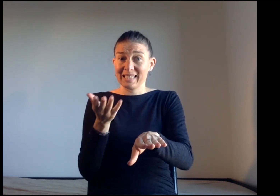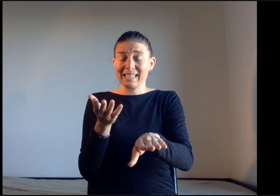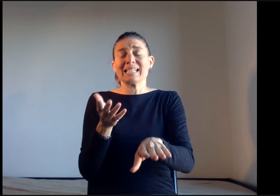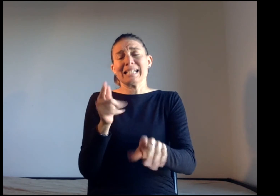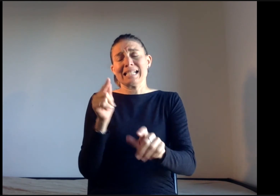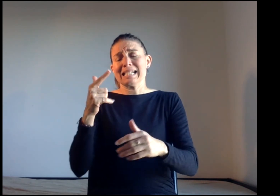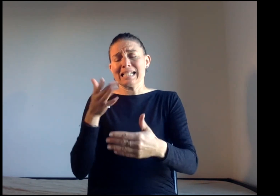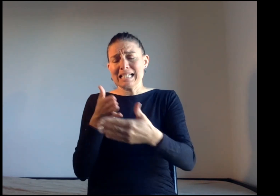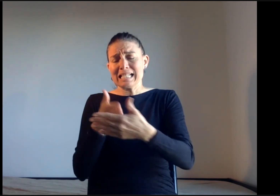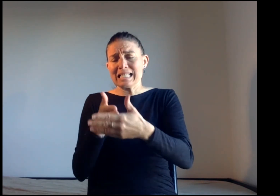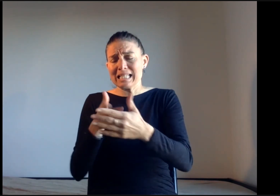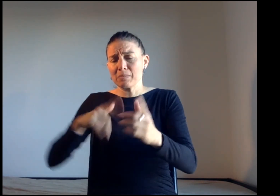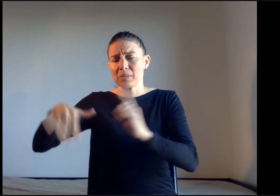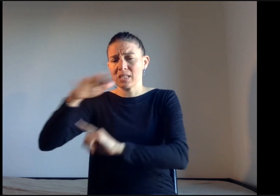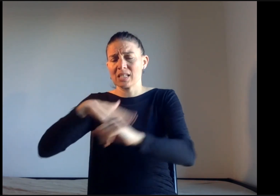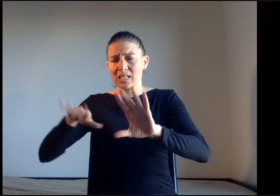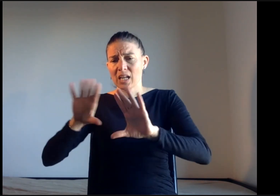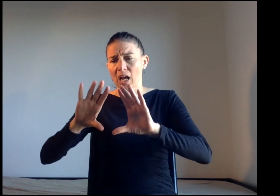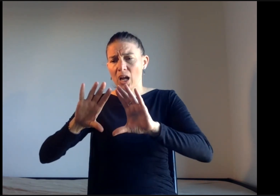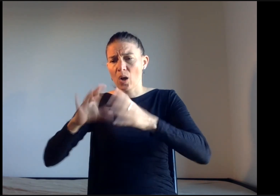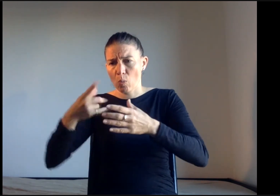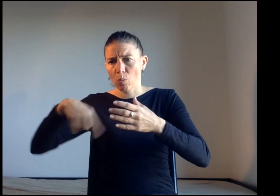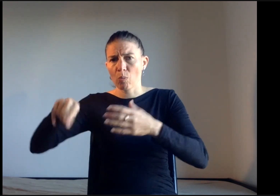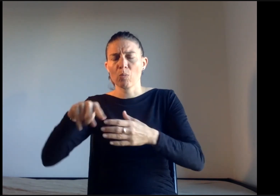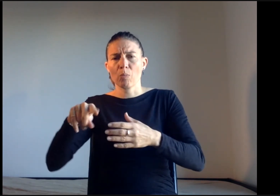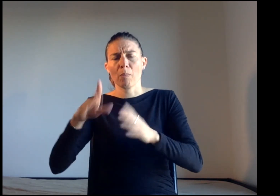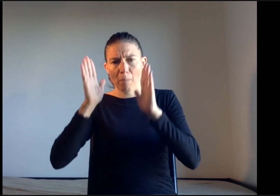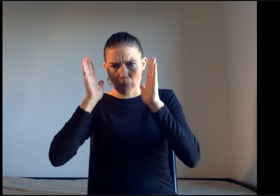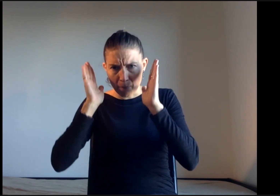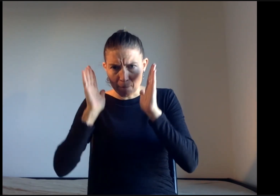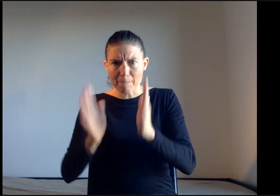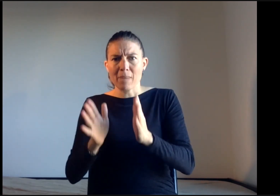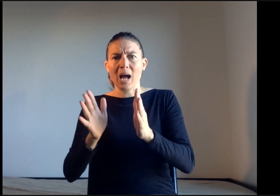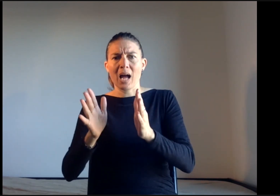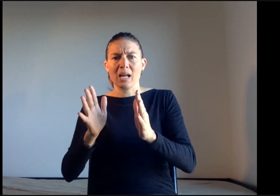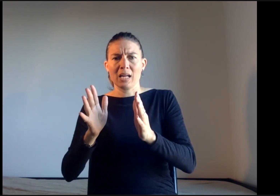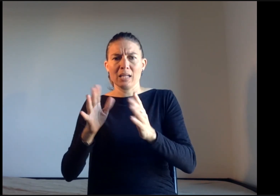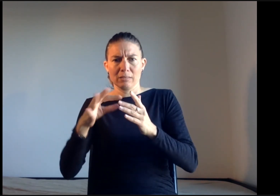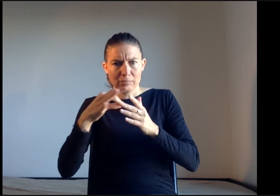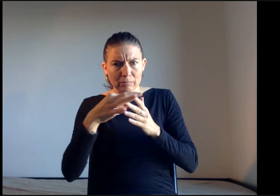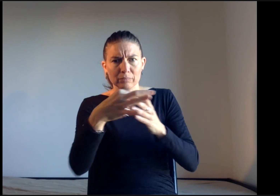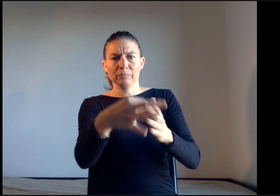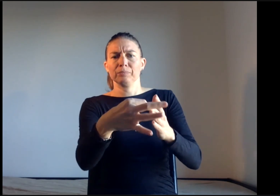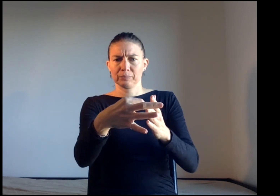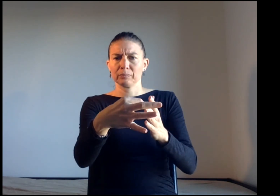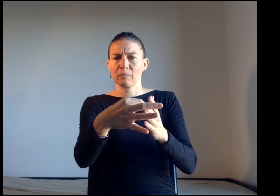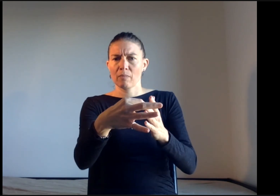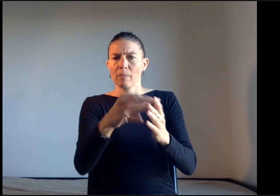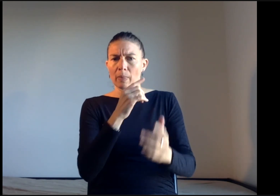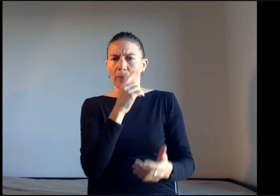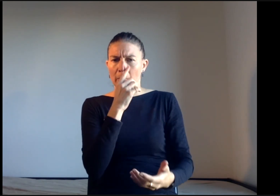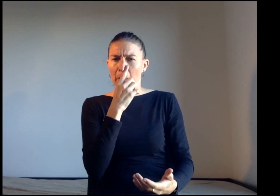The school. We're thinking about how to start again.